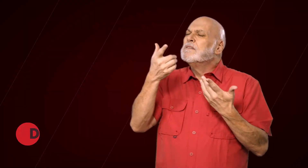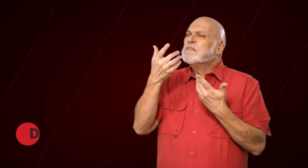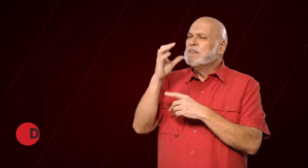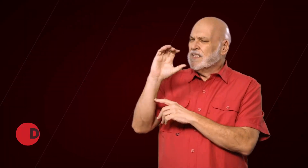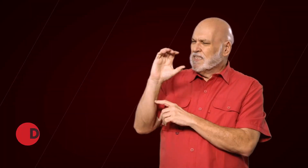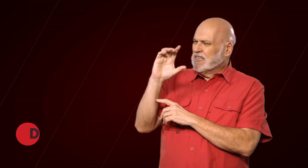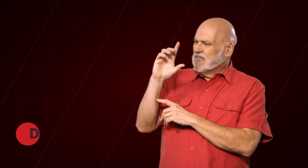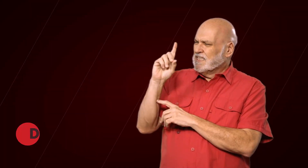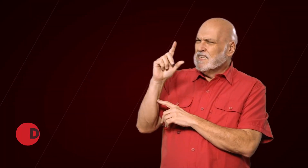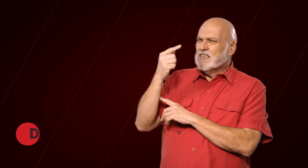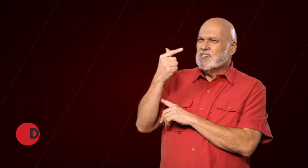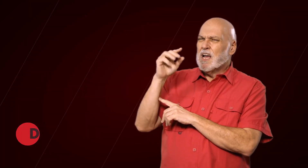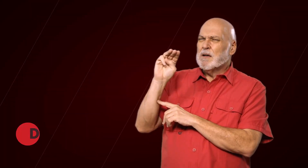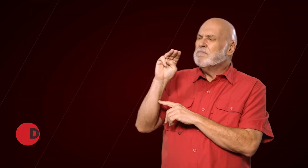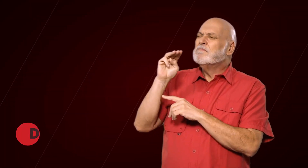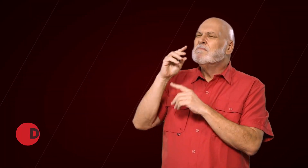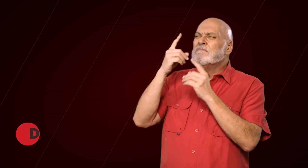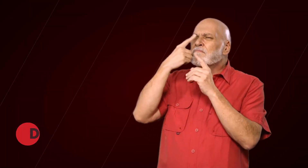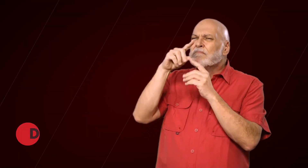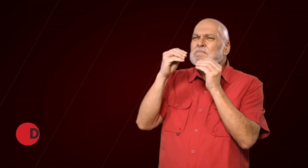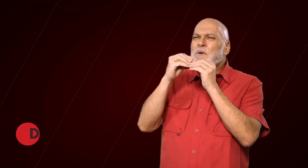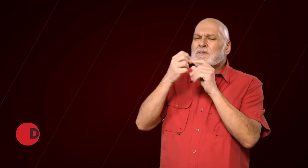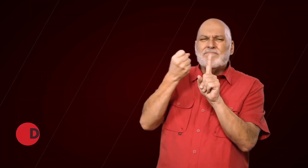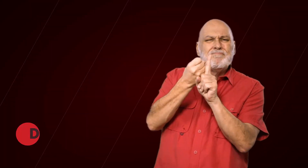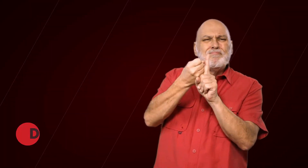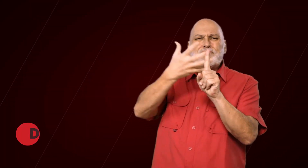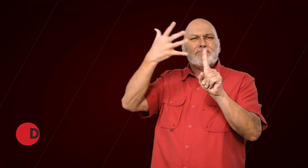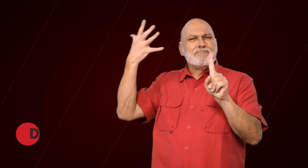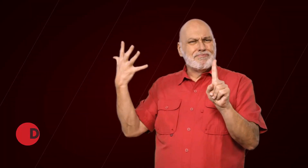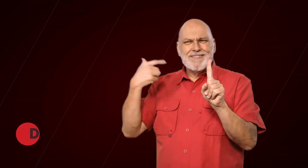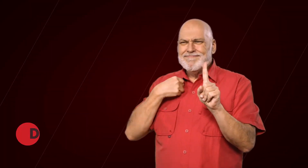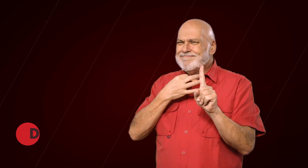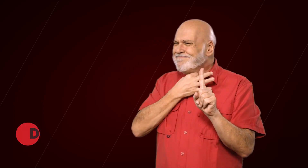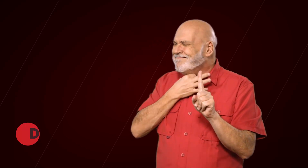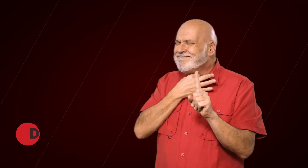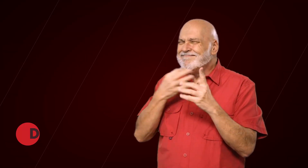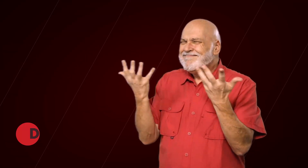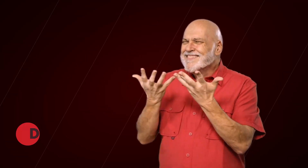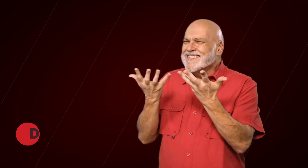[Anselmo]: What for CDGM?